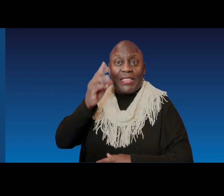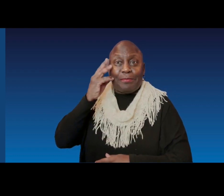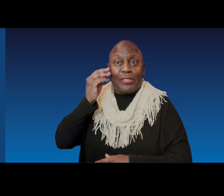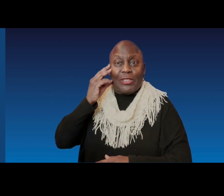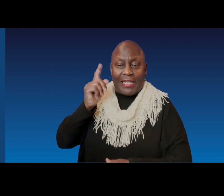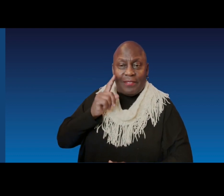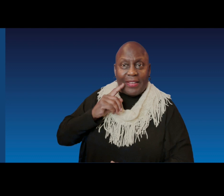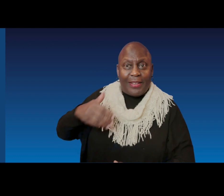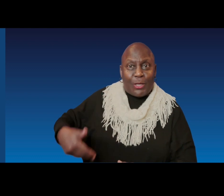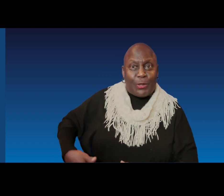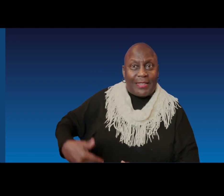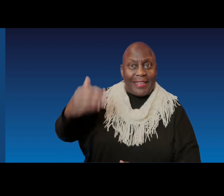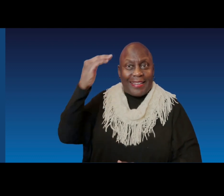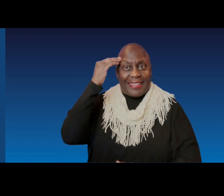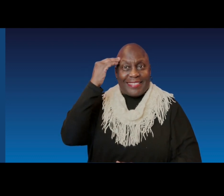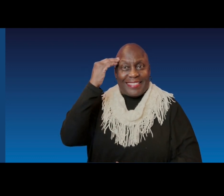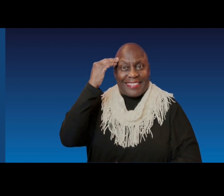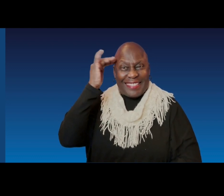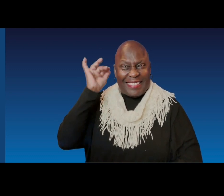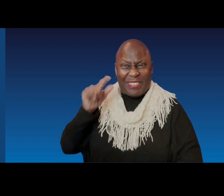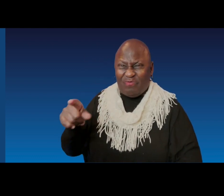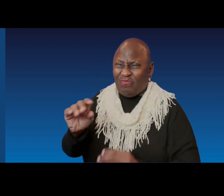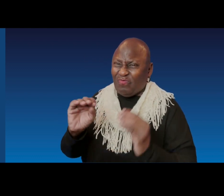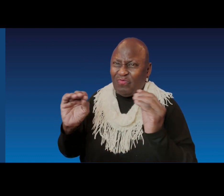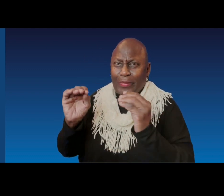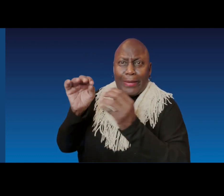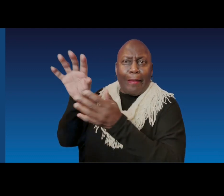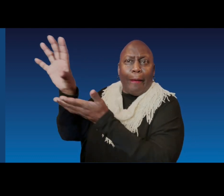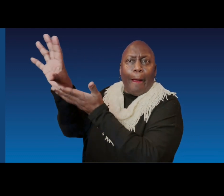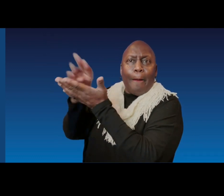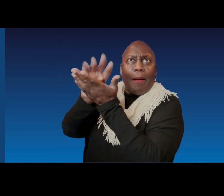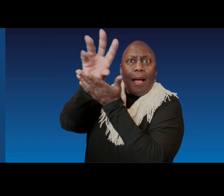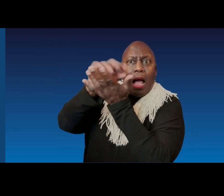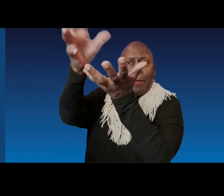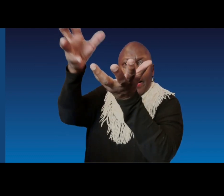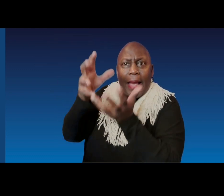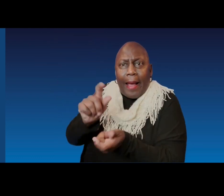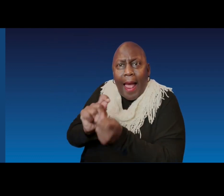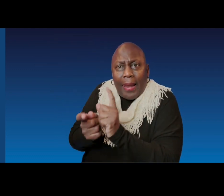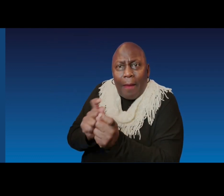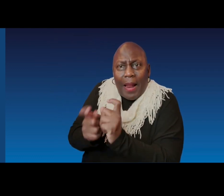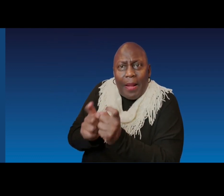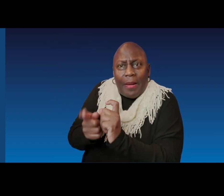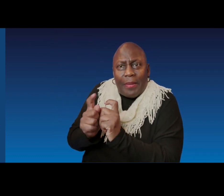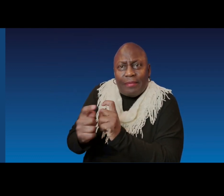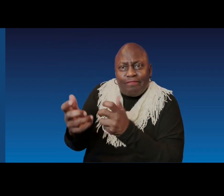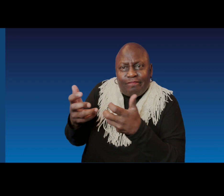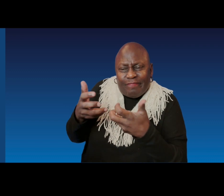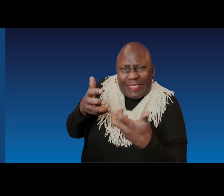for the deaf experience nor deaf epistemology. Rather, the curriculum is taken from others